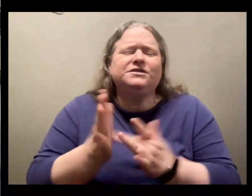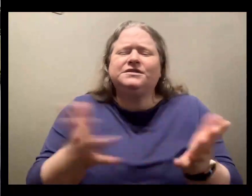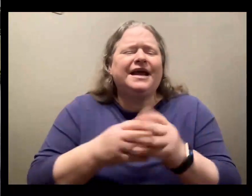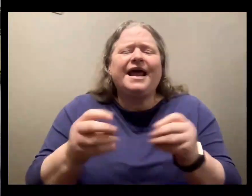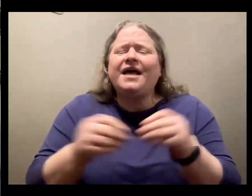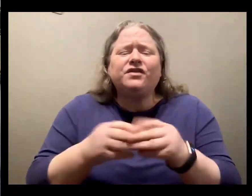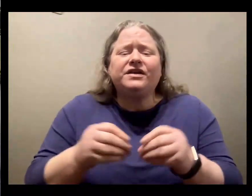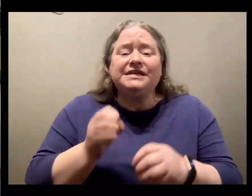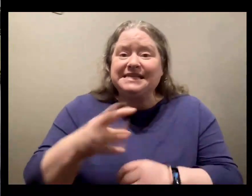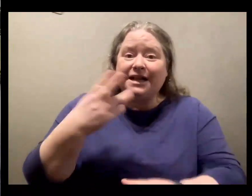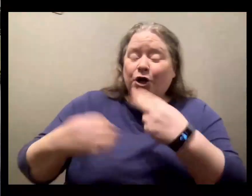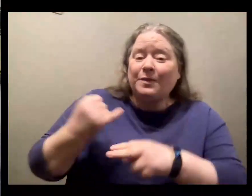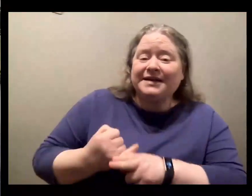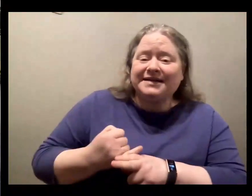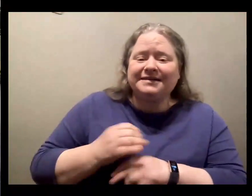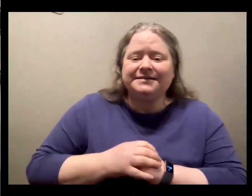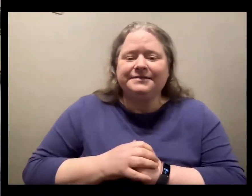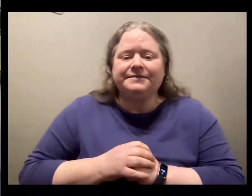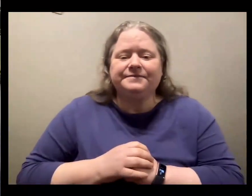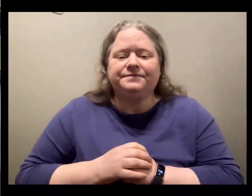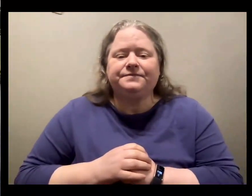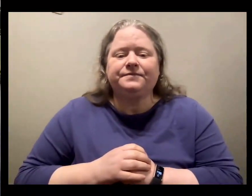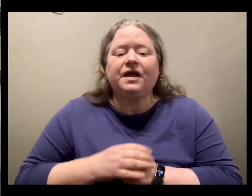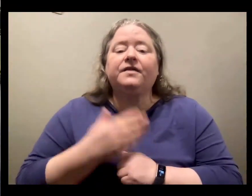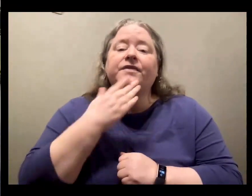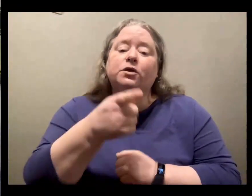... Jesus, everything - it's still coming in!